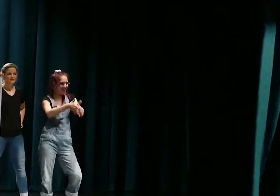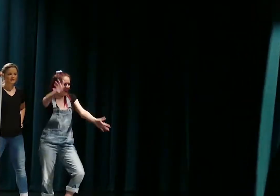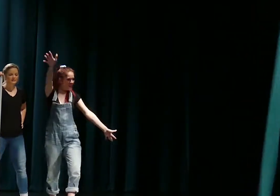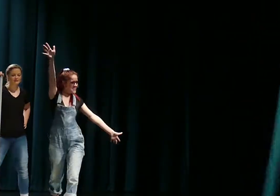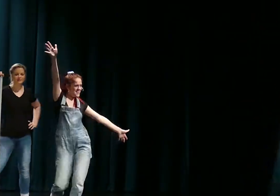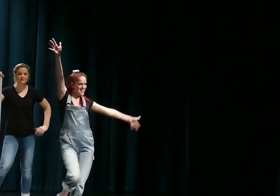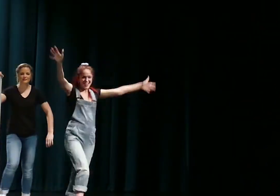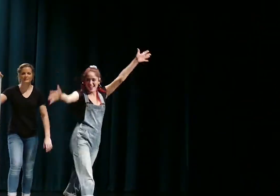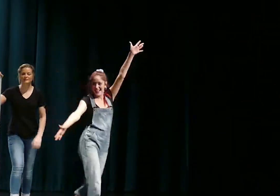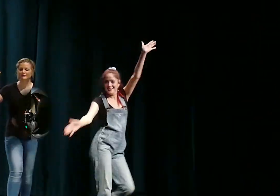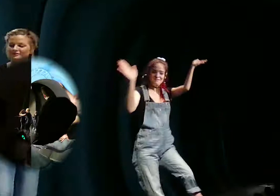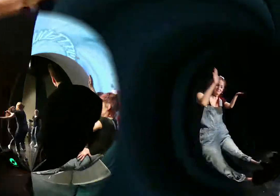***Spirit Hands!***